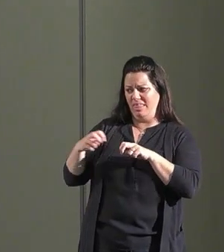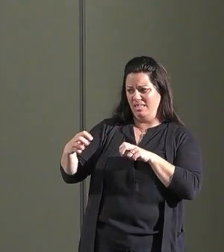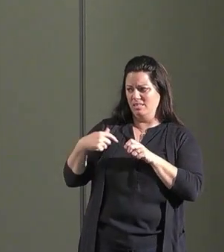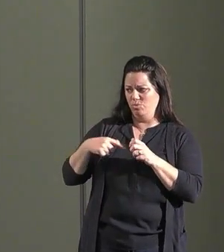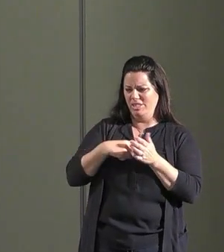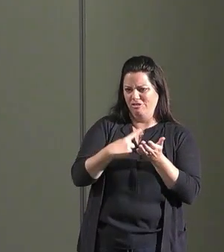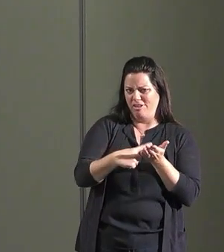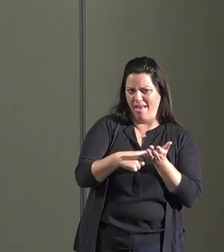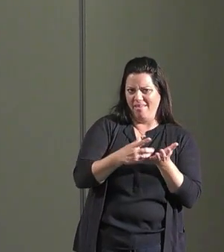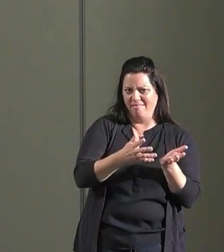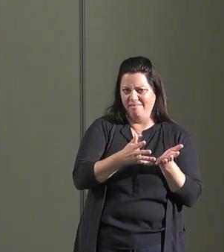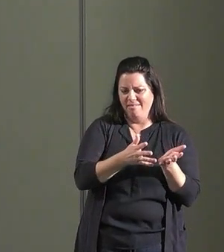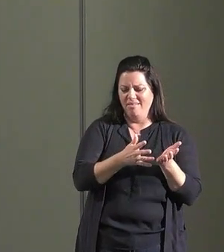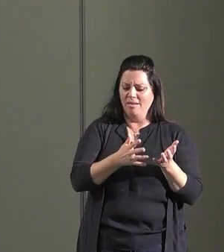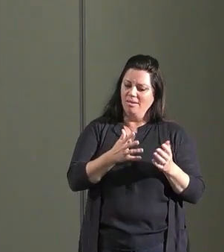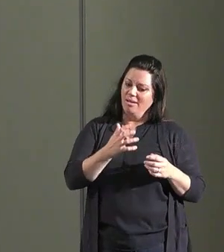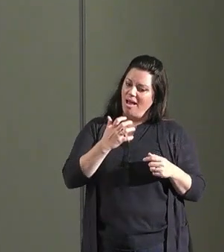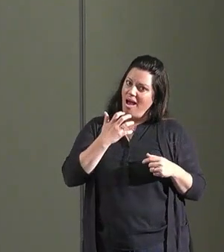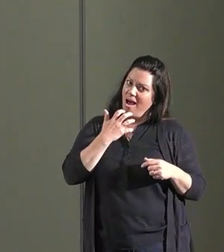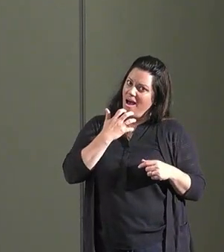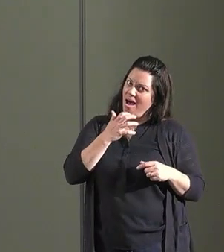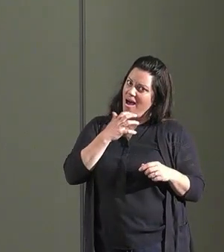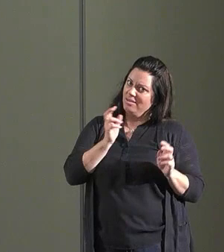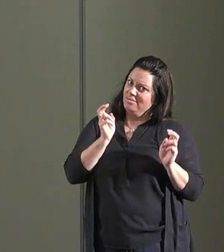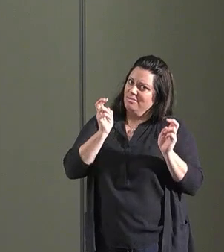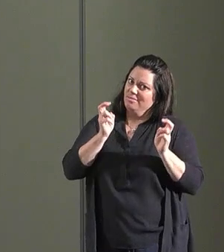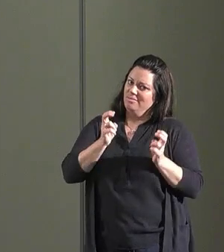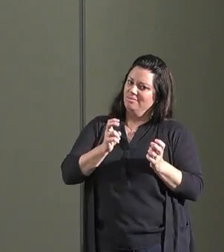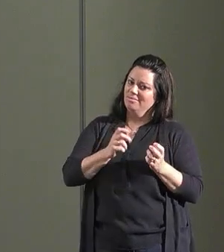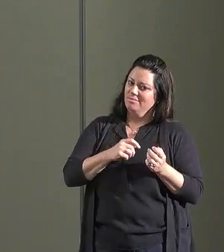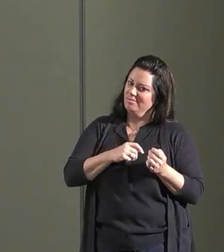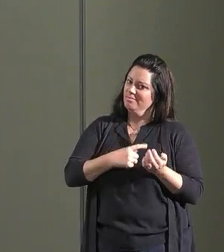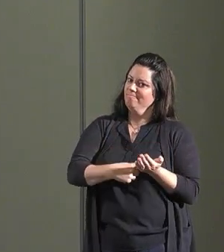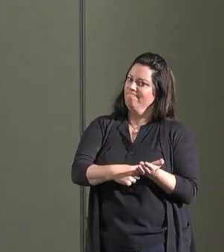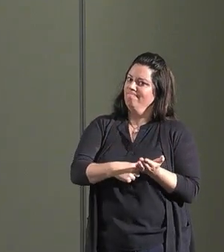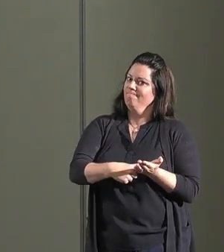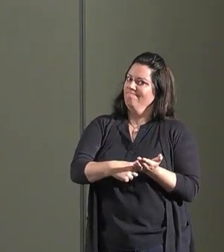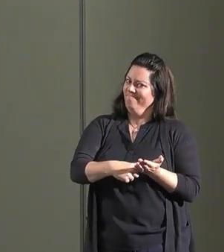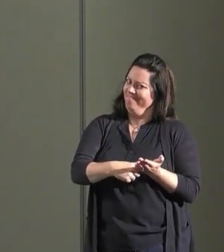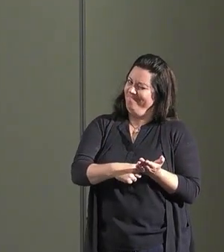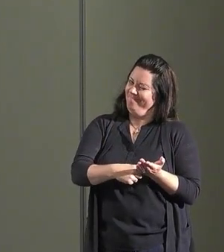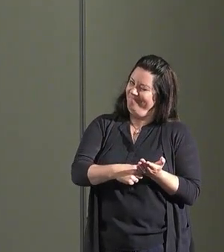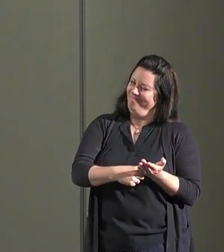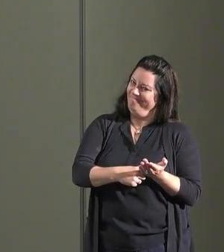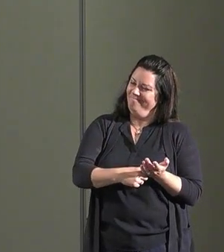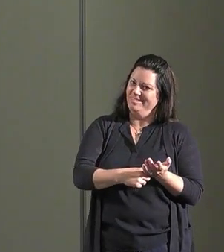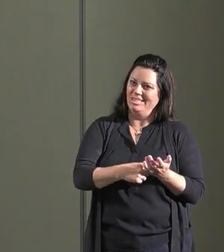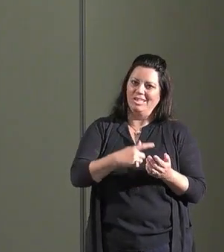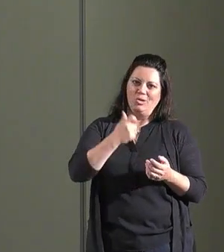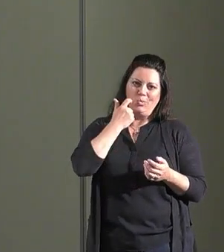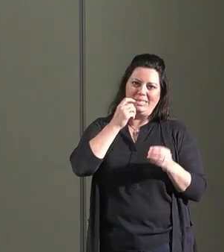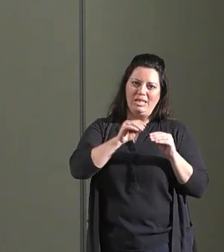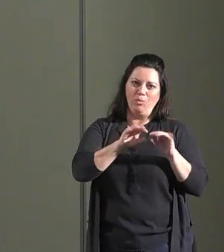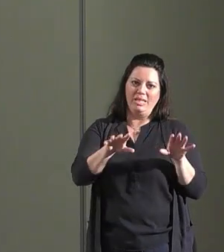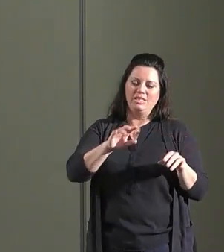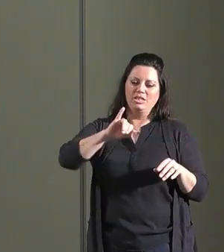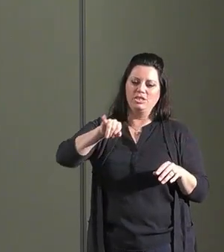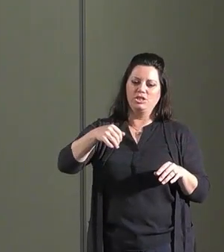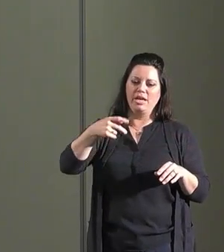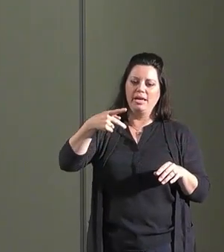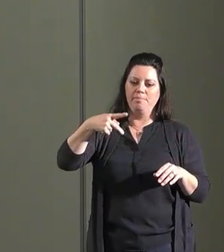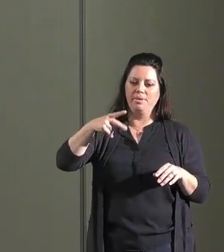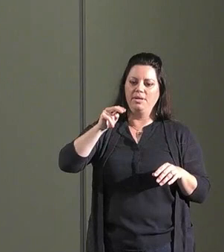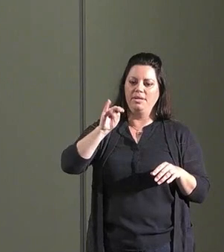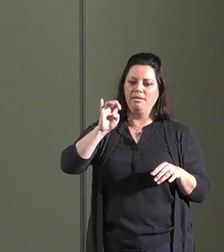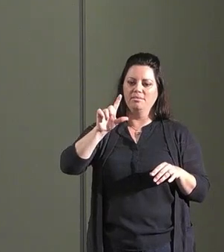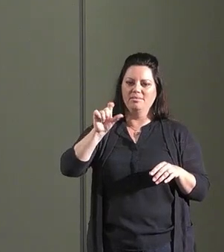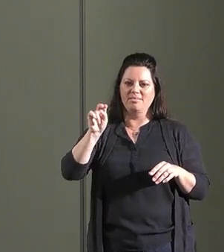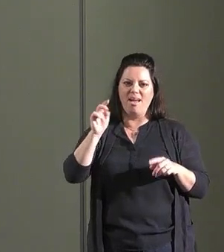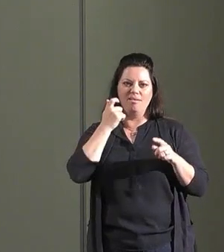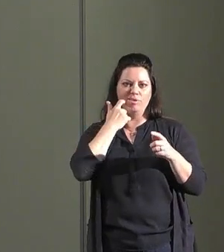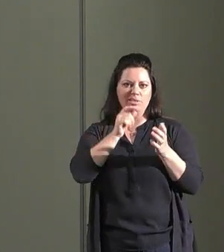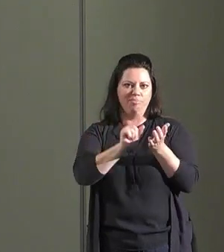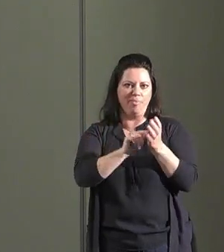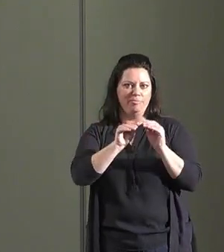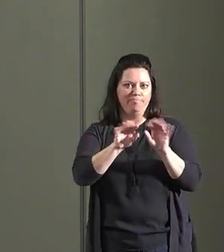There is a hot button thing that was released a couple weeks ago. Jacob Wilson published web